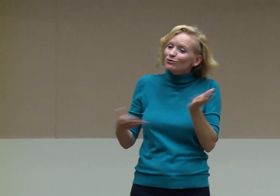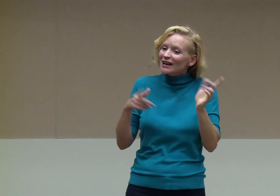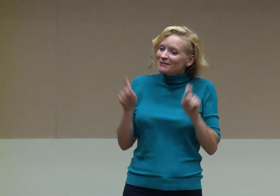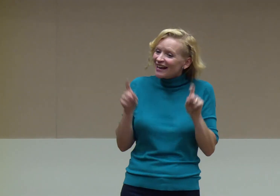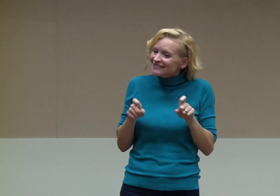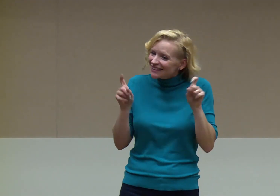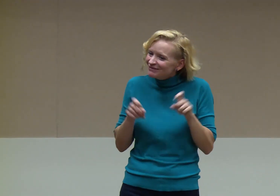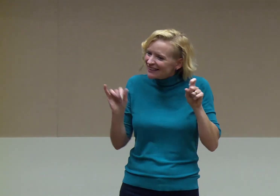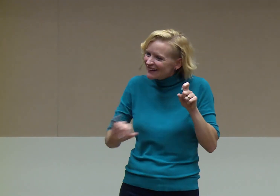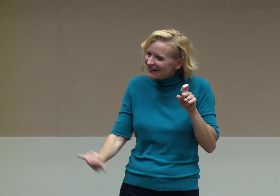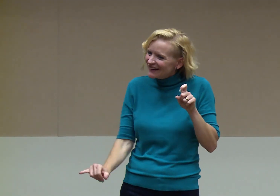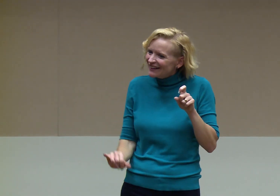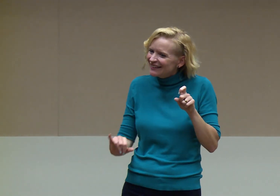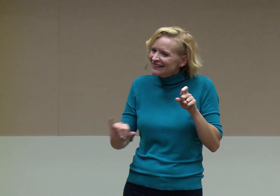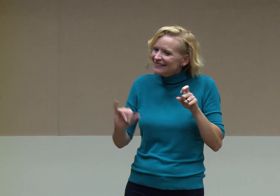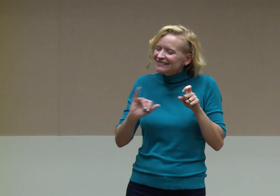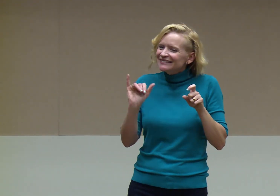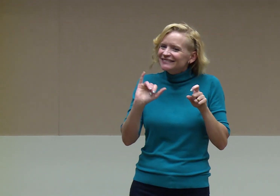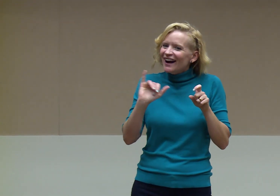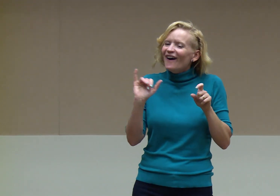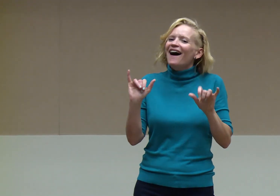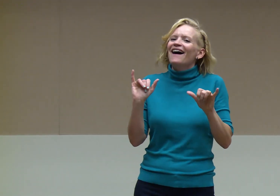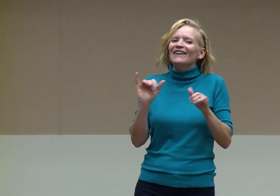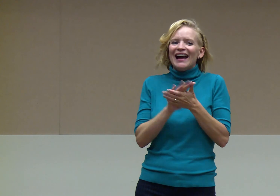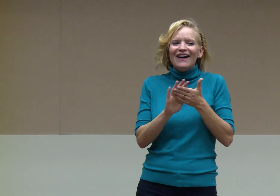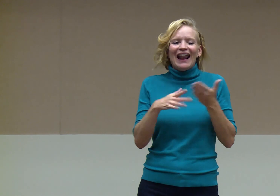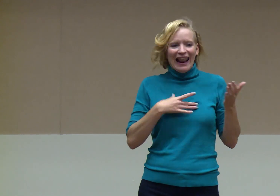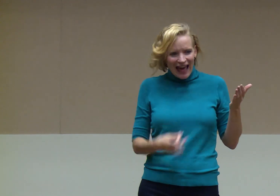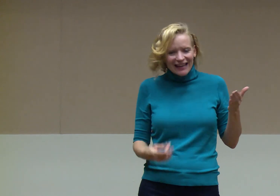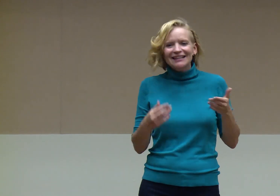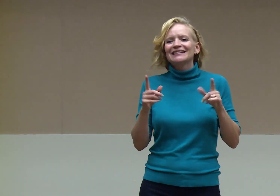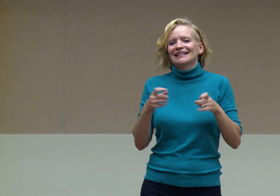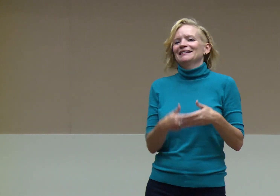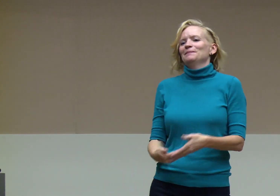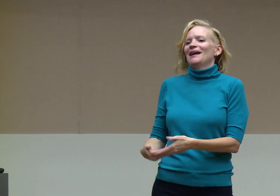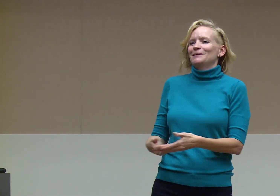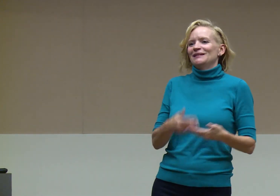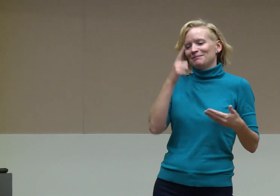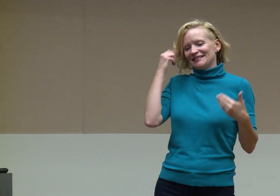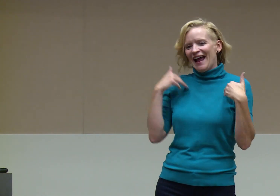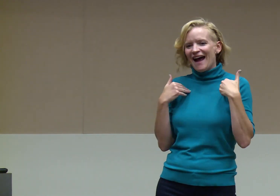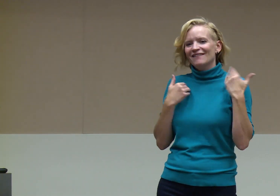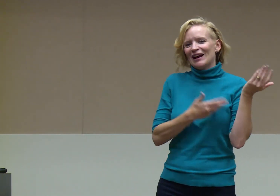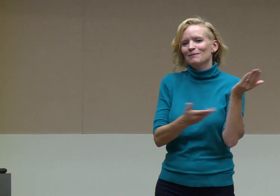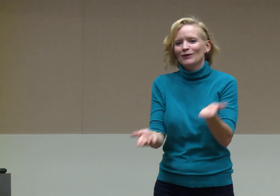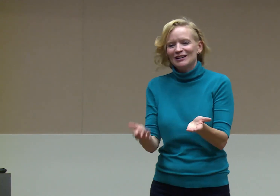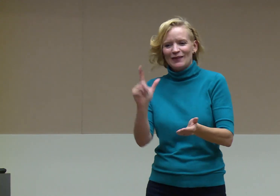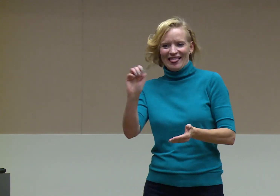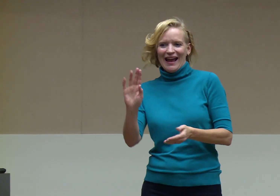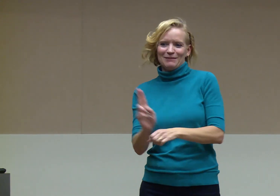I was able to bring them and test them, too. I thought that was nice. I liked testing babies because, oh, wow,